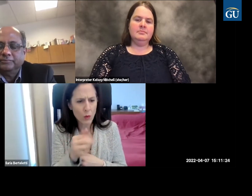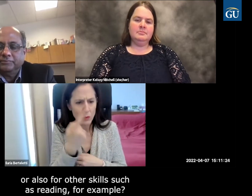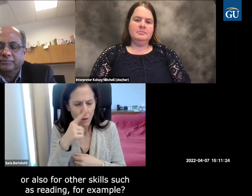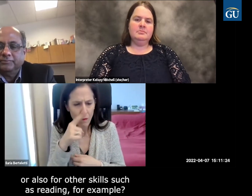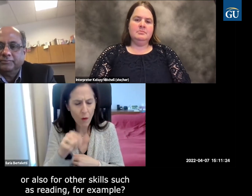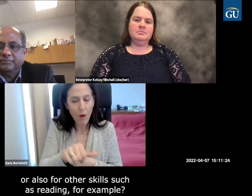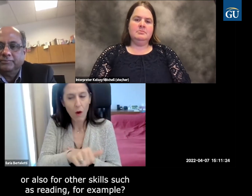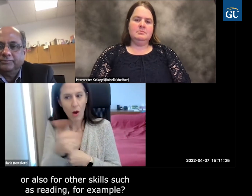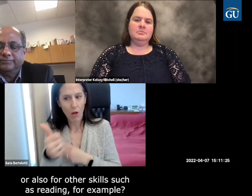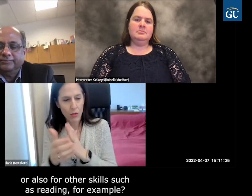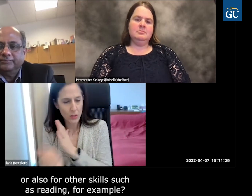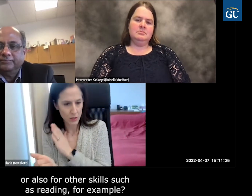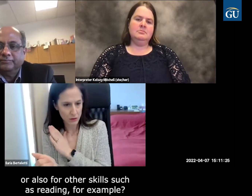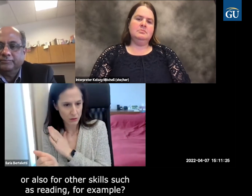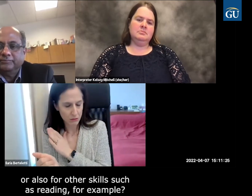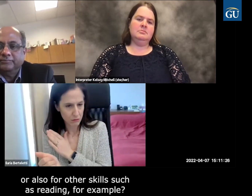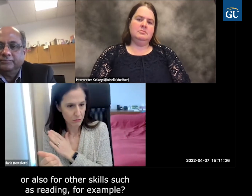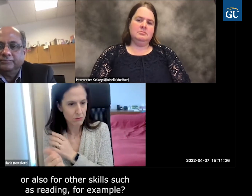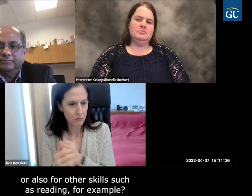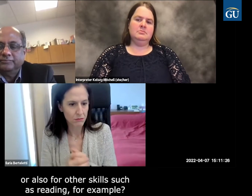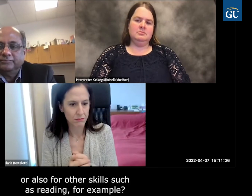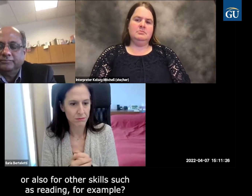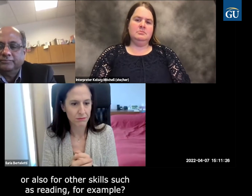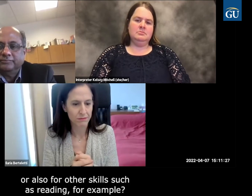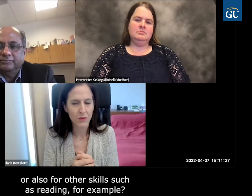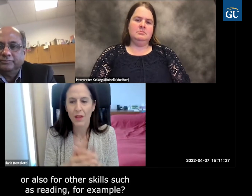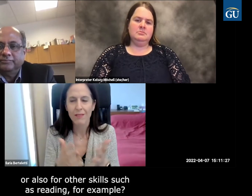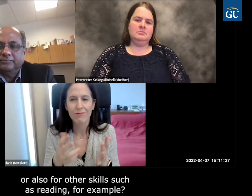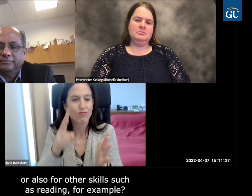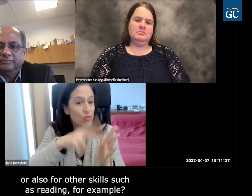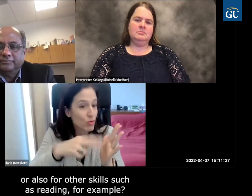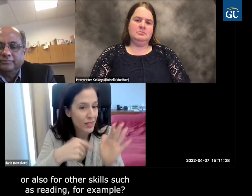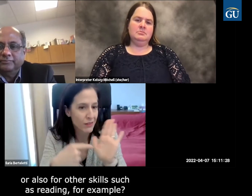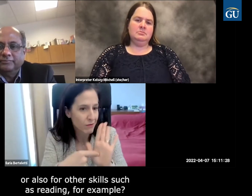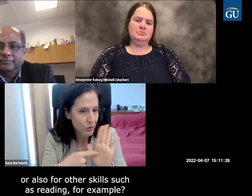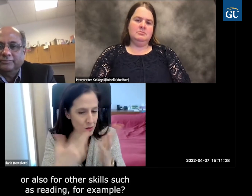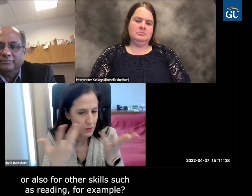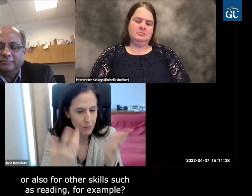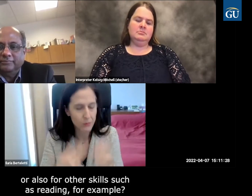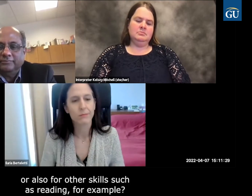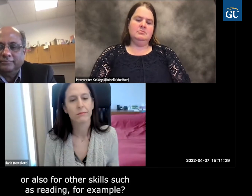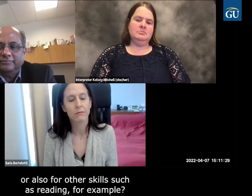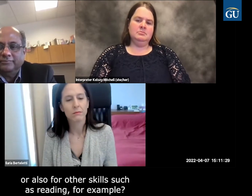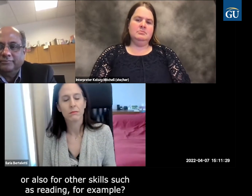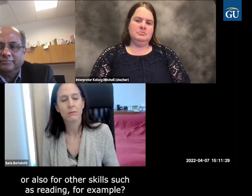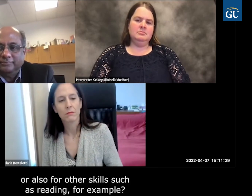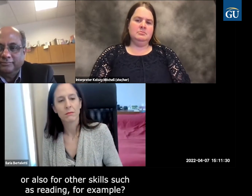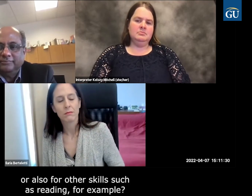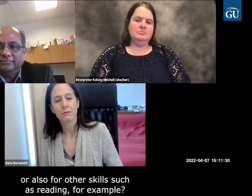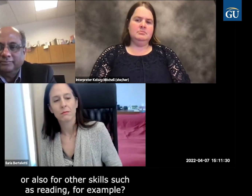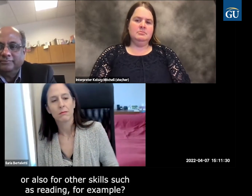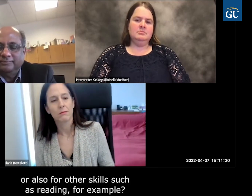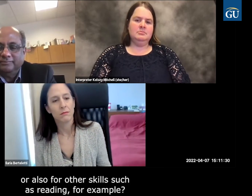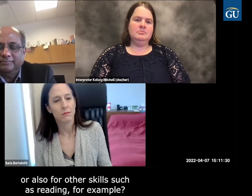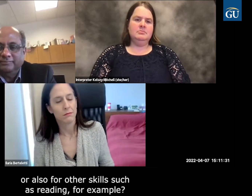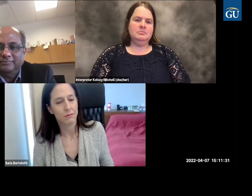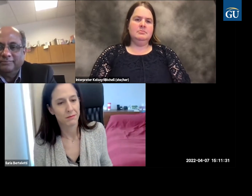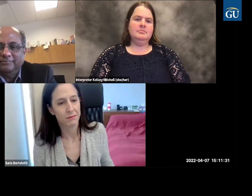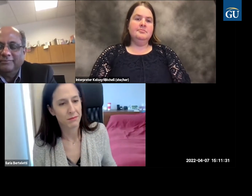or also for other skills